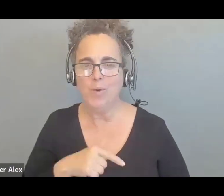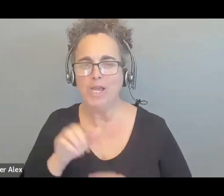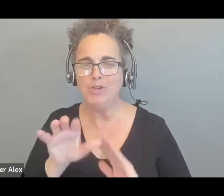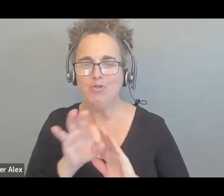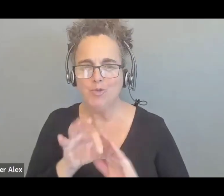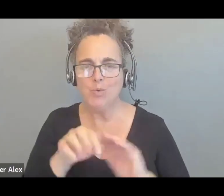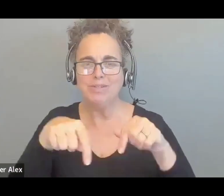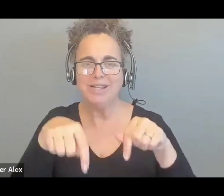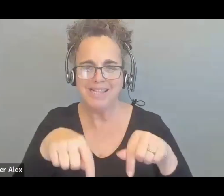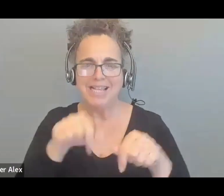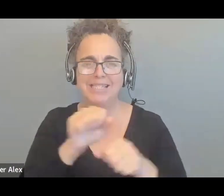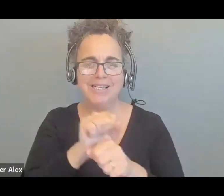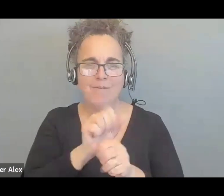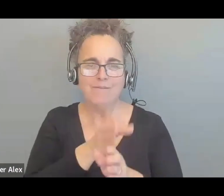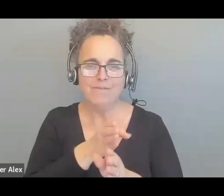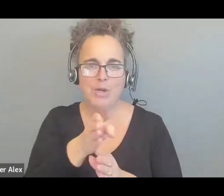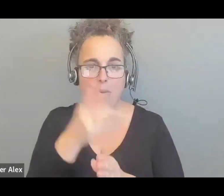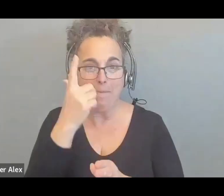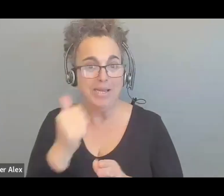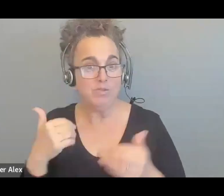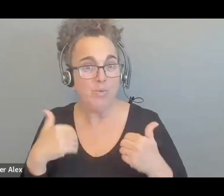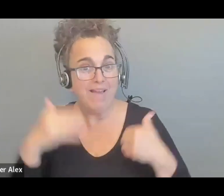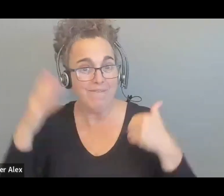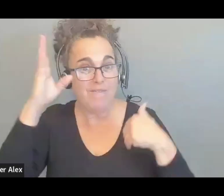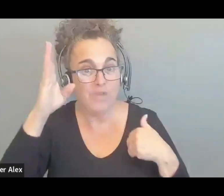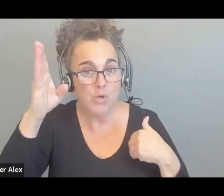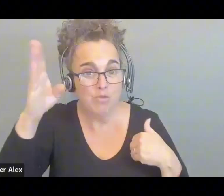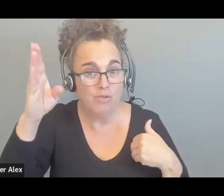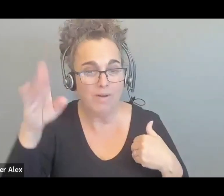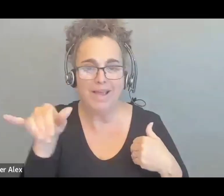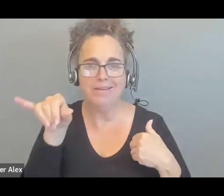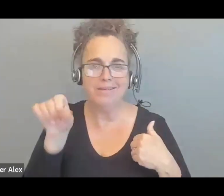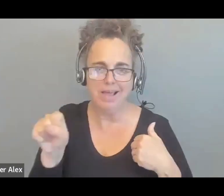because there is a future in it, and there absolutely is.